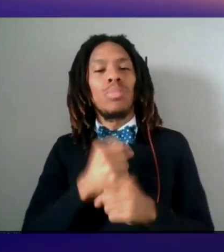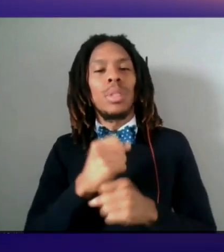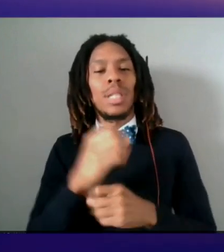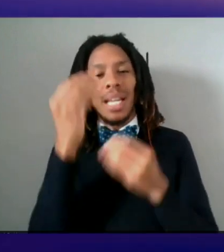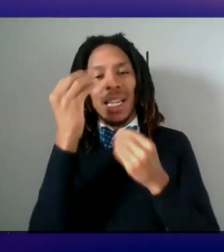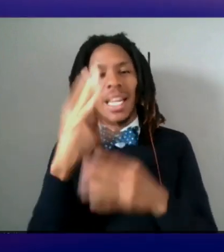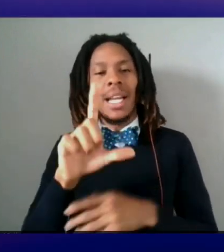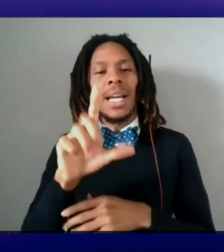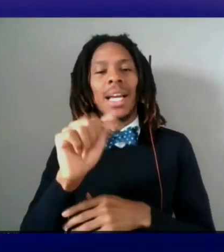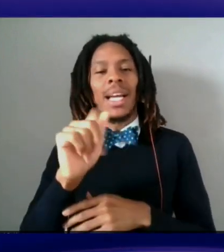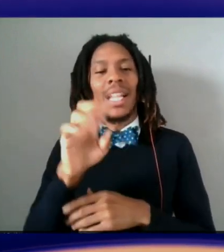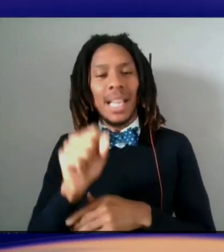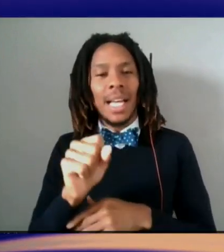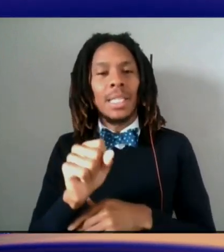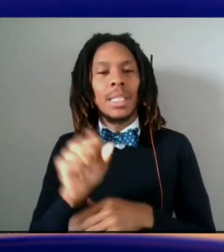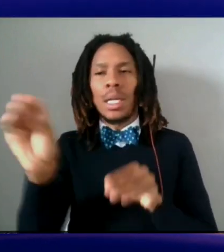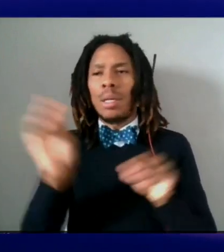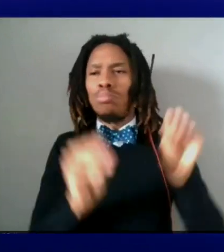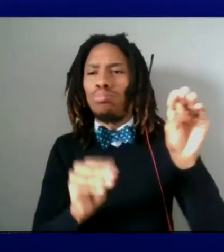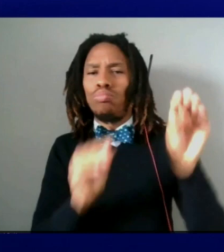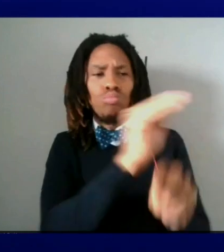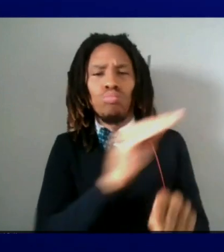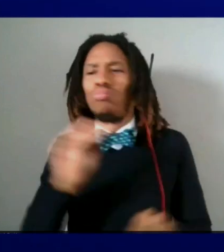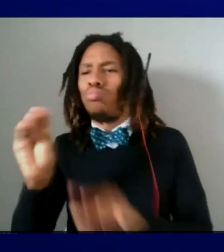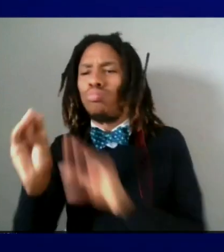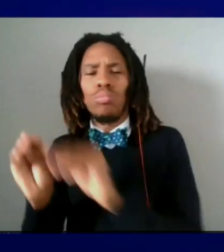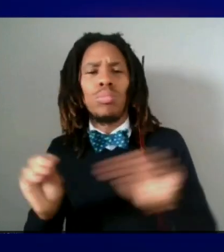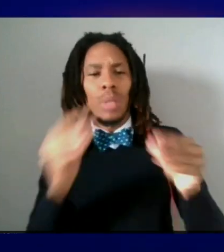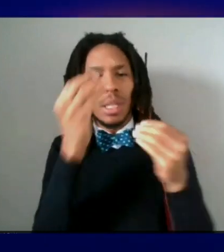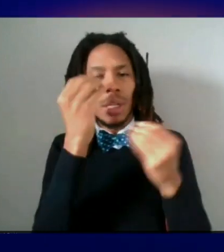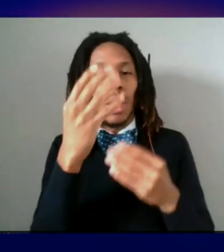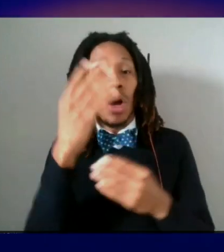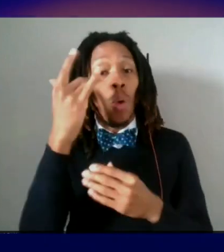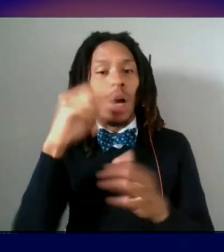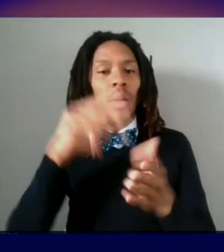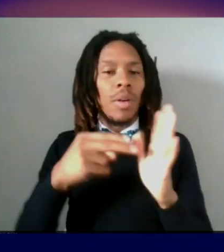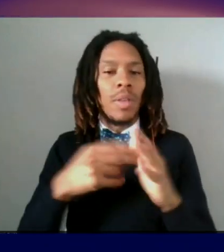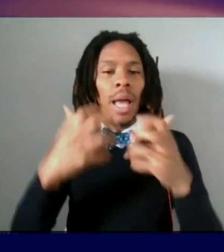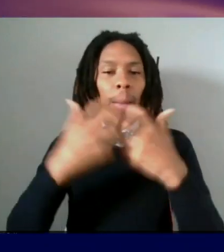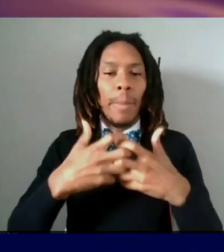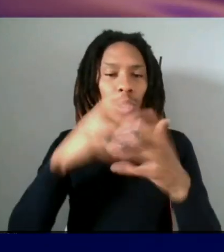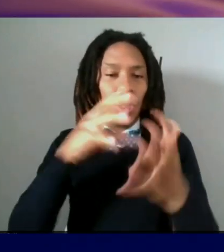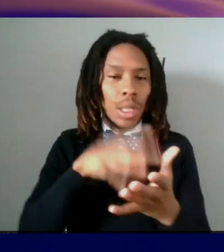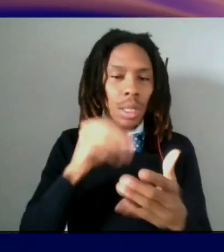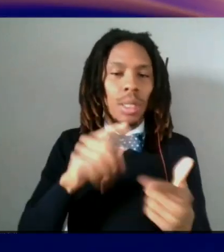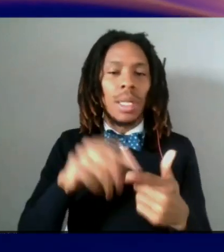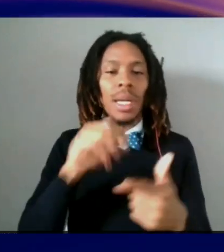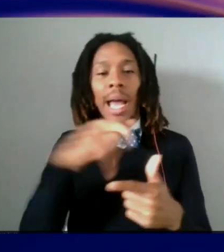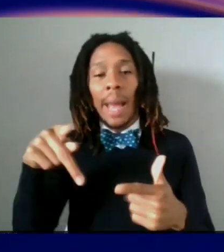and move data for the purpose of machine learning, application development and analytics.